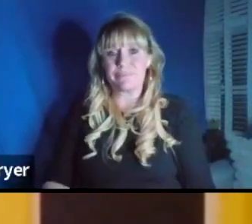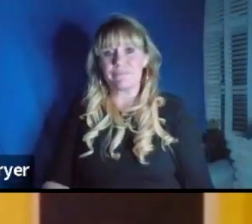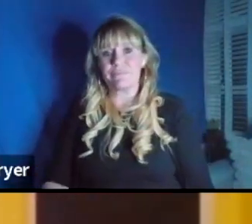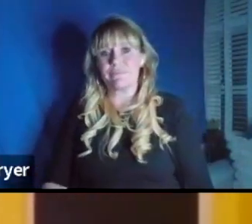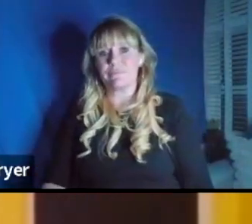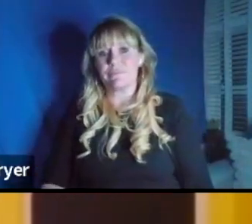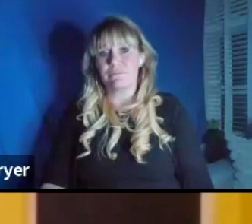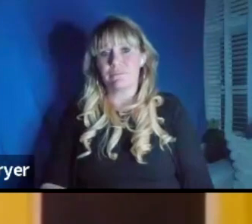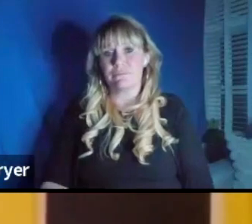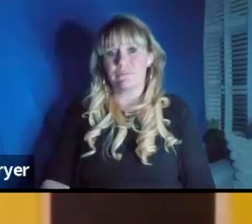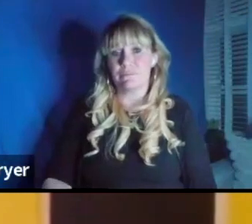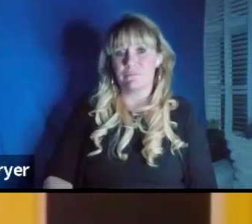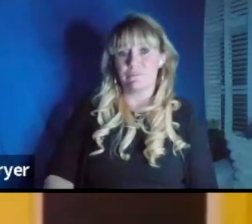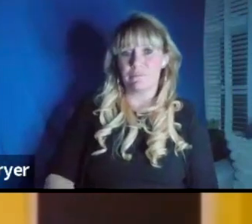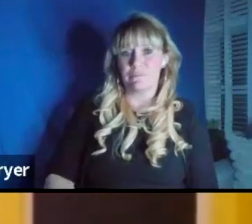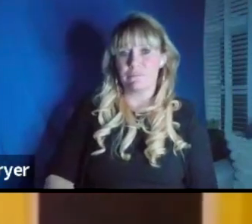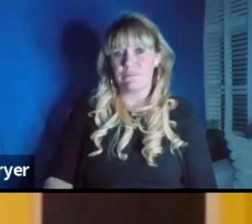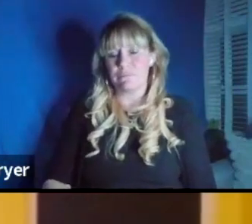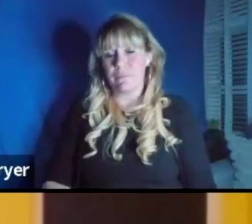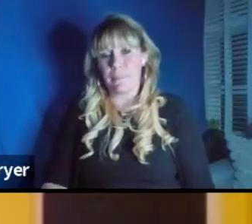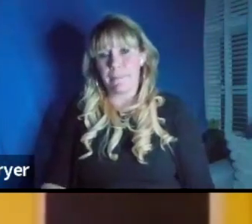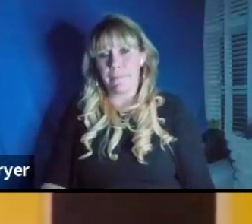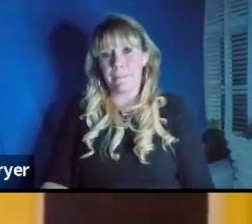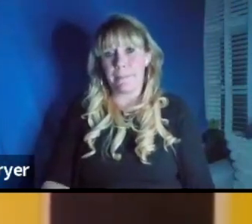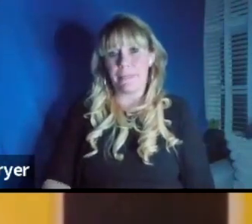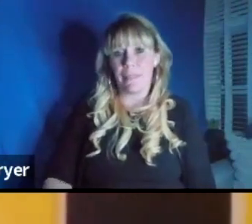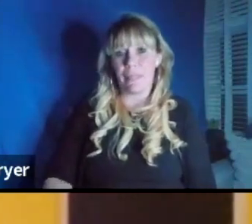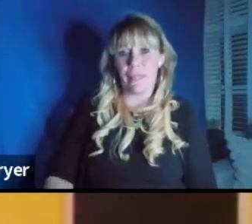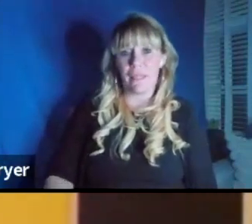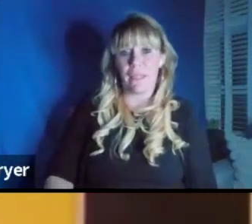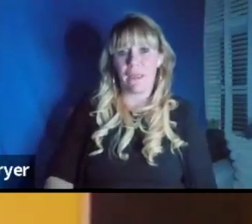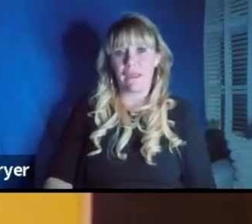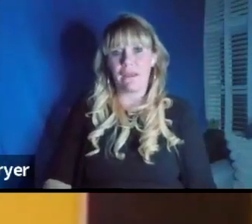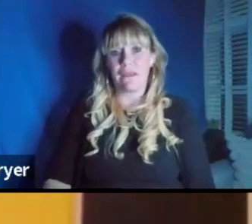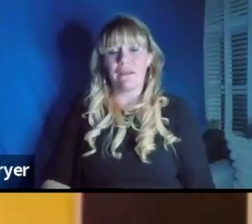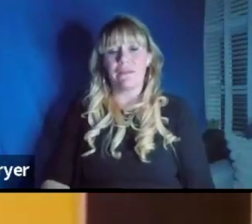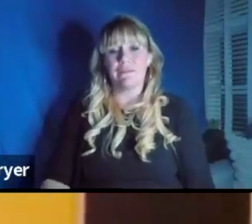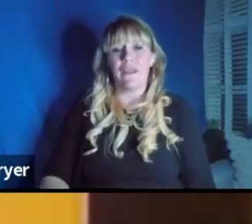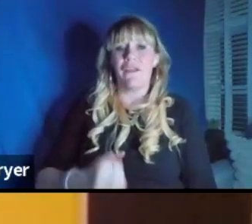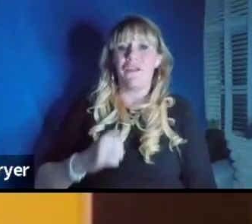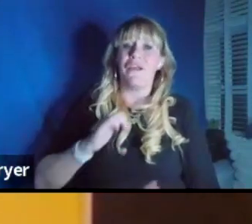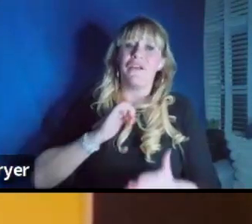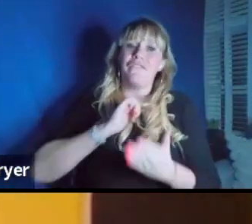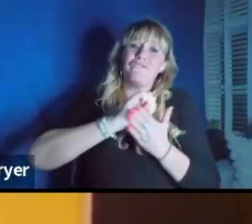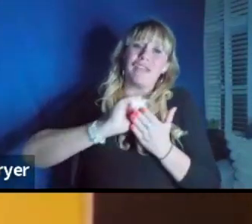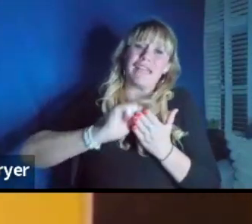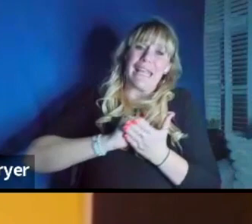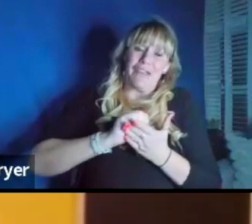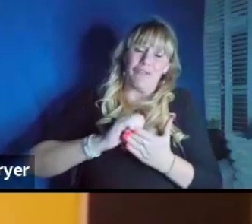you'd be mine